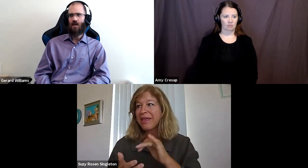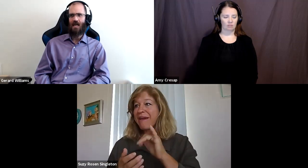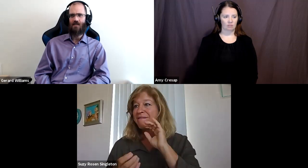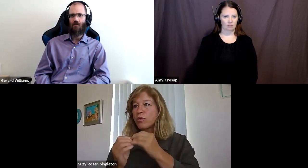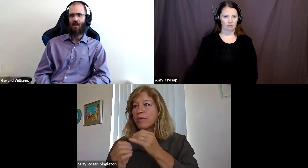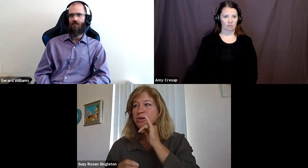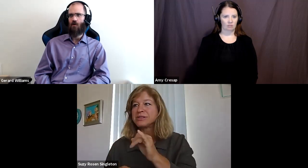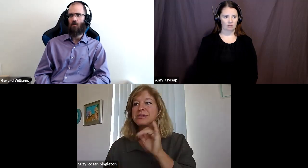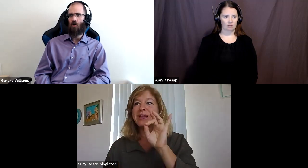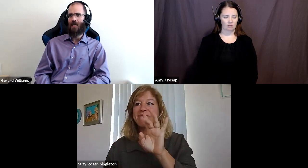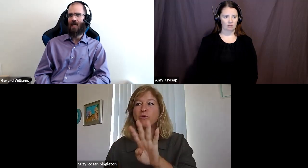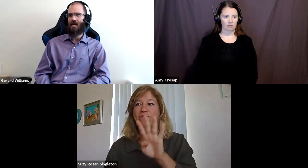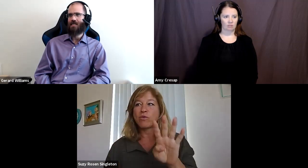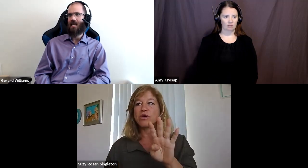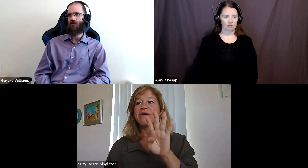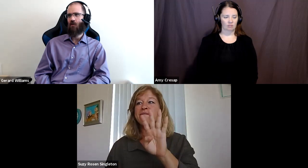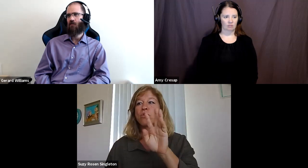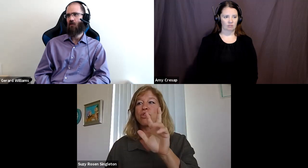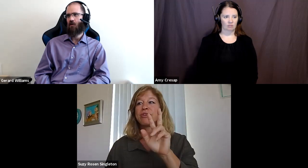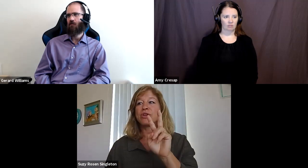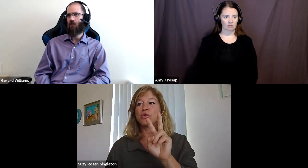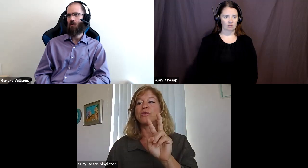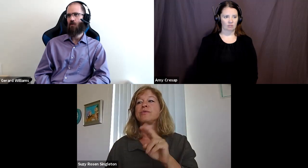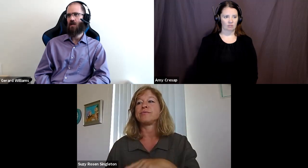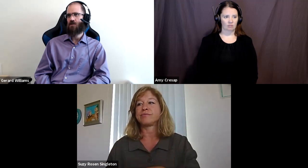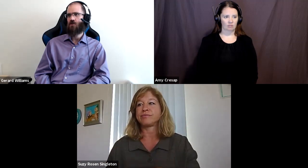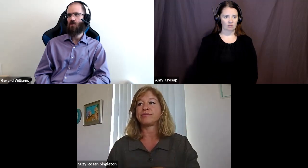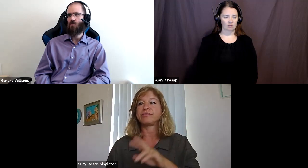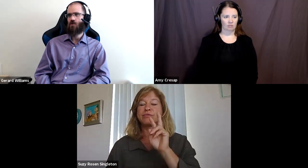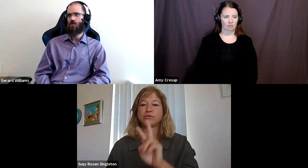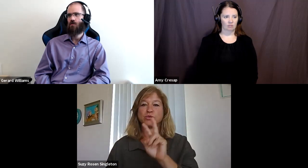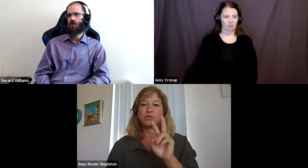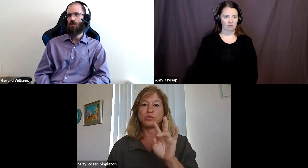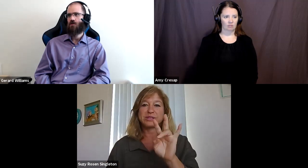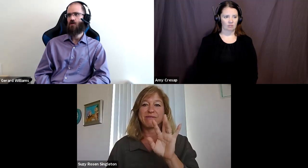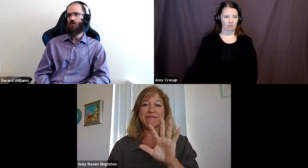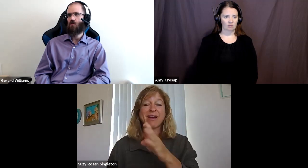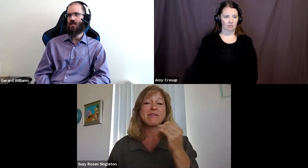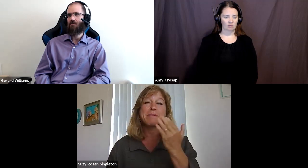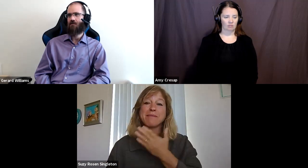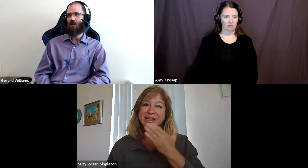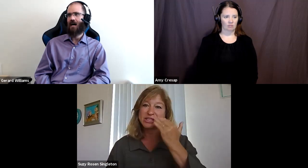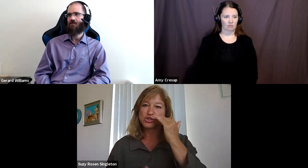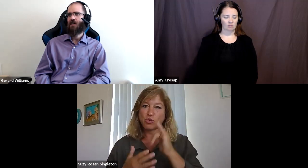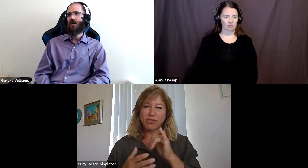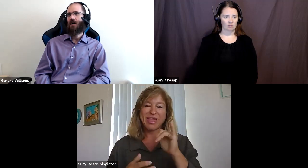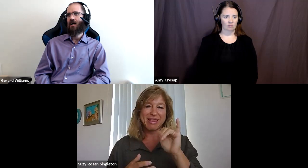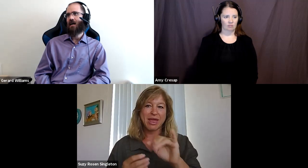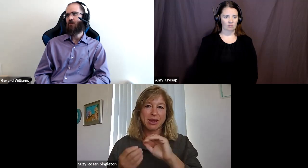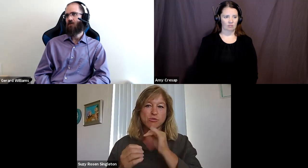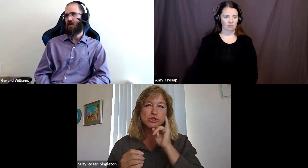Someone asked for that phone number again. It's 844-432-2275.